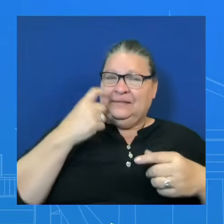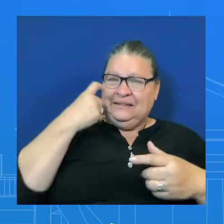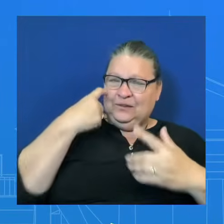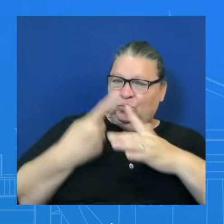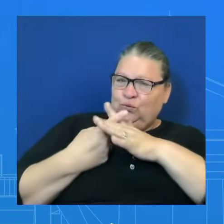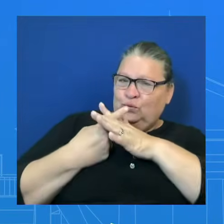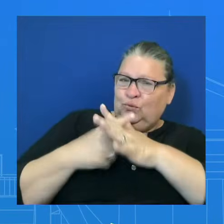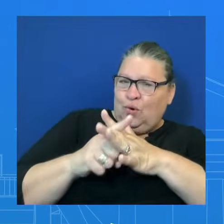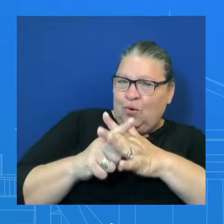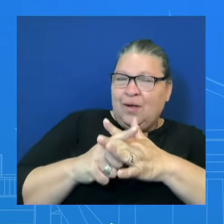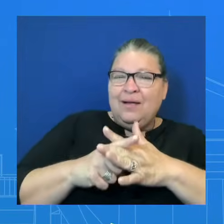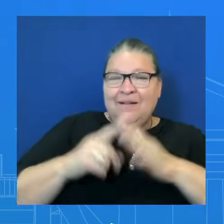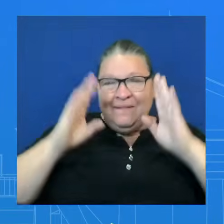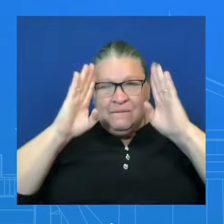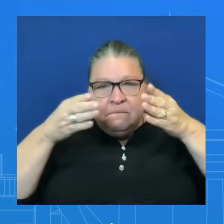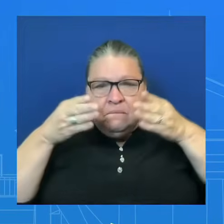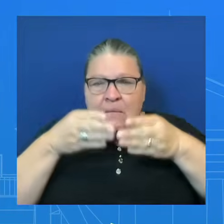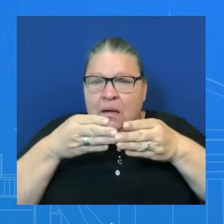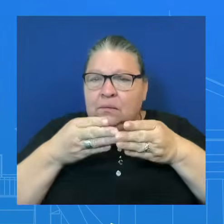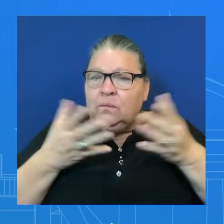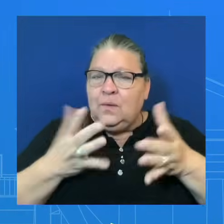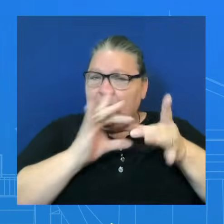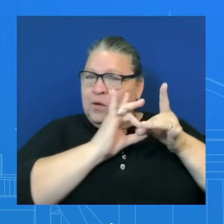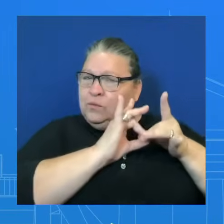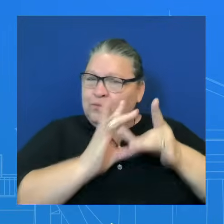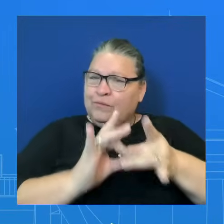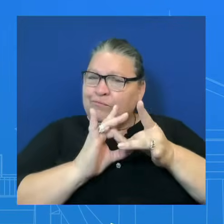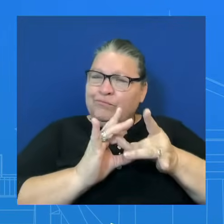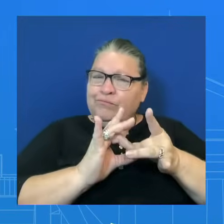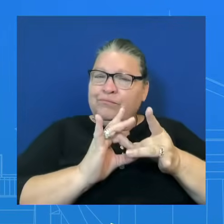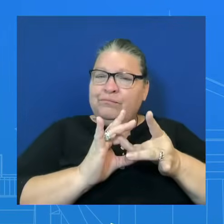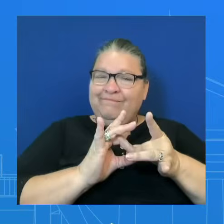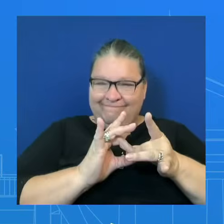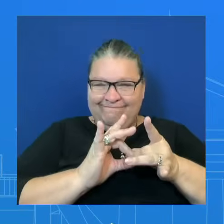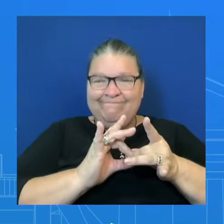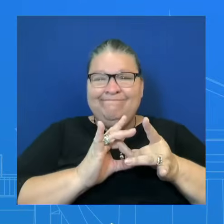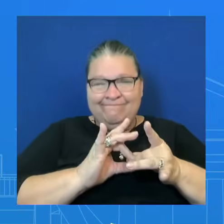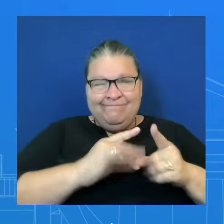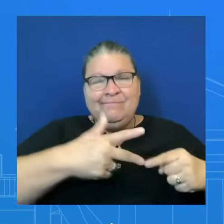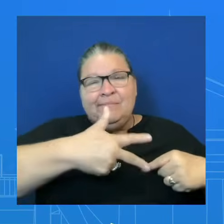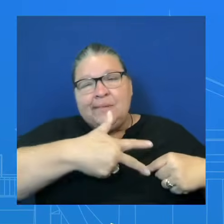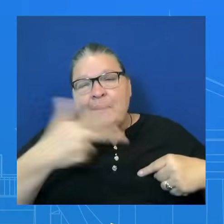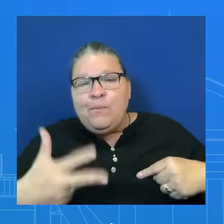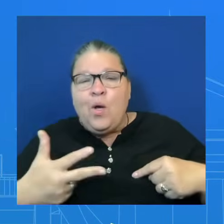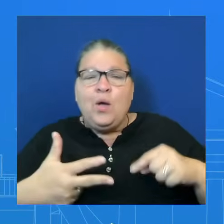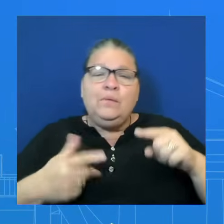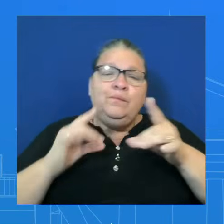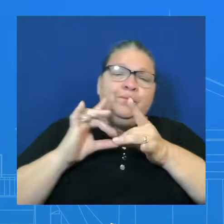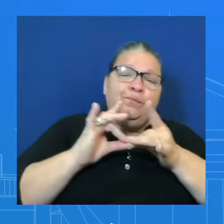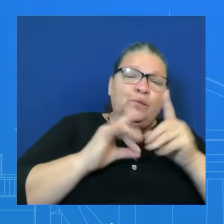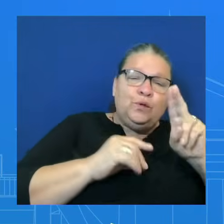between the United States and Denmark. This is a visit that the President has been looking forward to for quite some time,